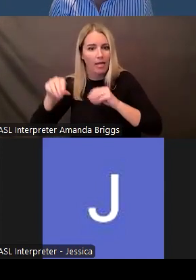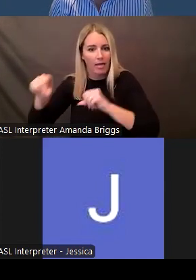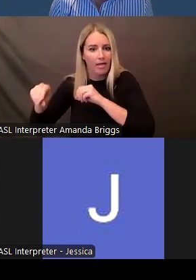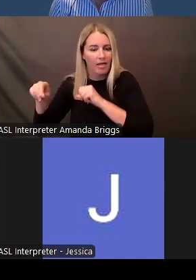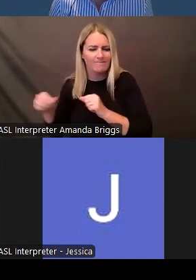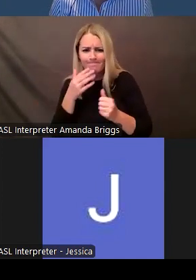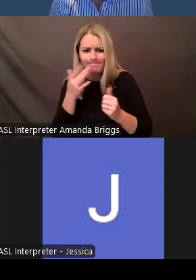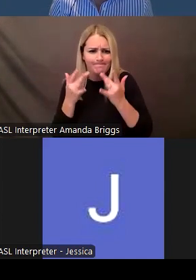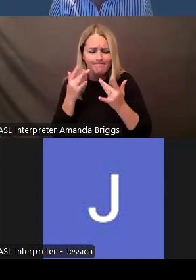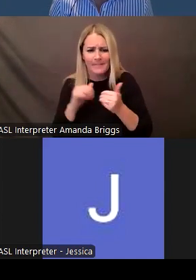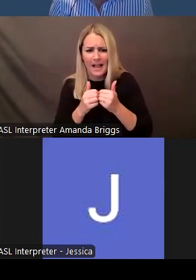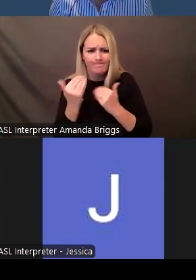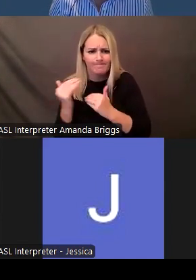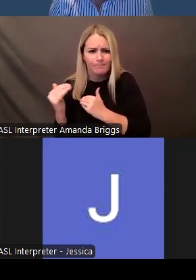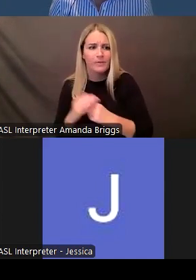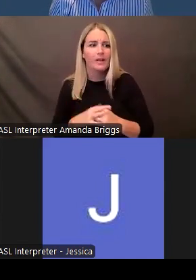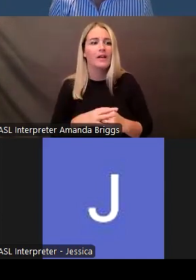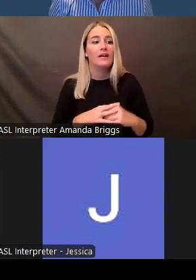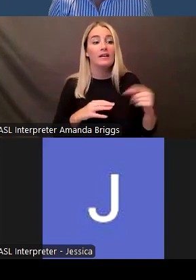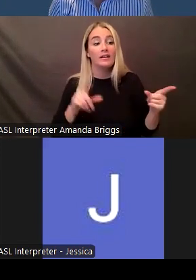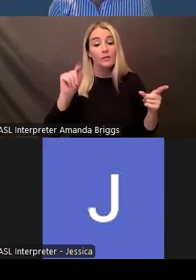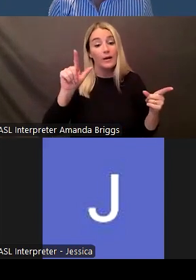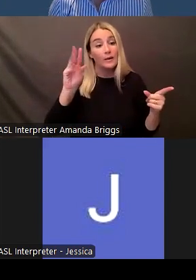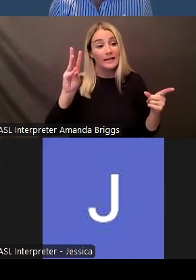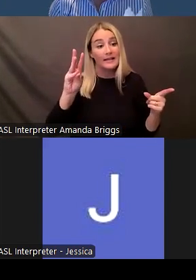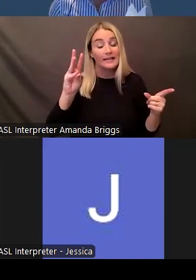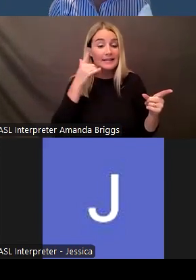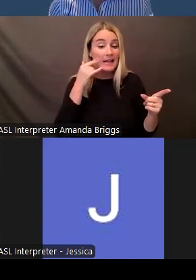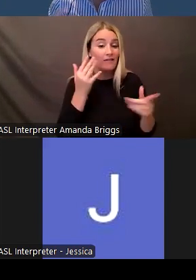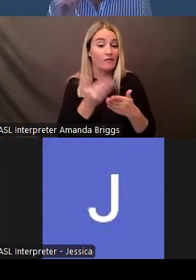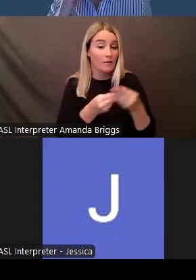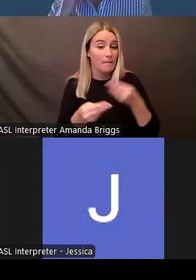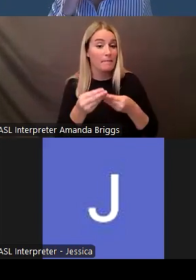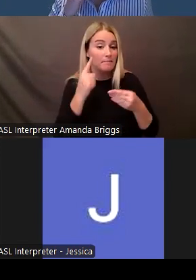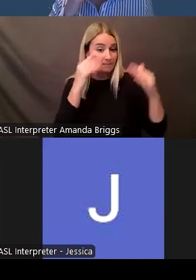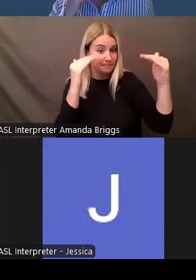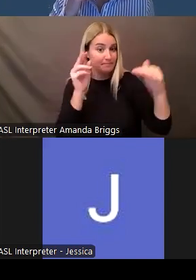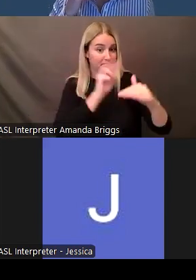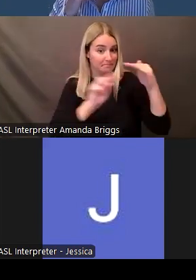So, this slide says 2026 California Budget Expectations. And it says